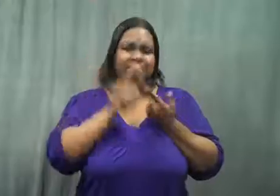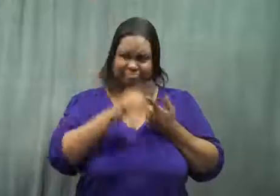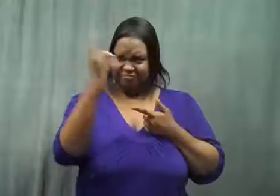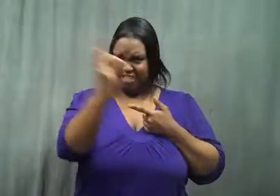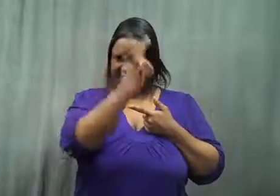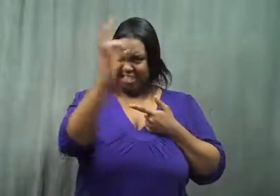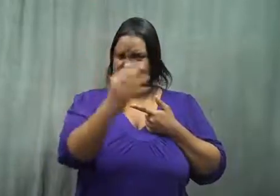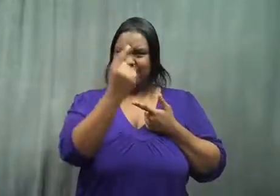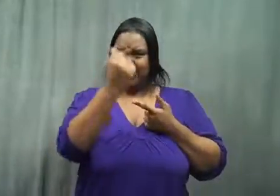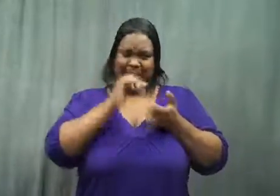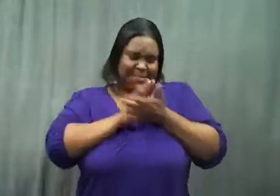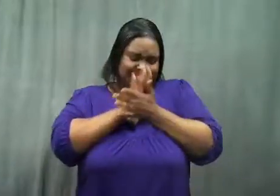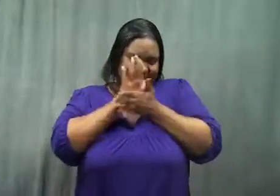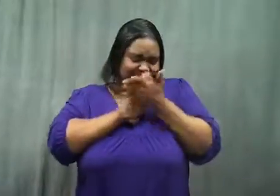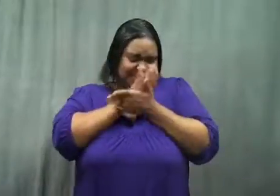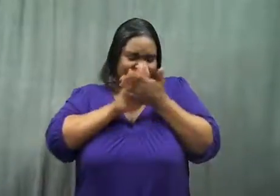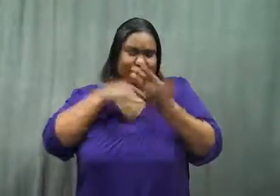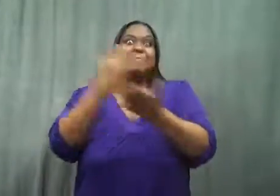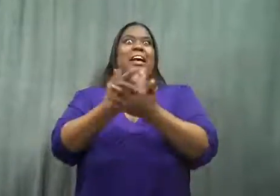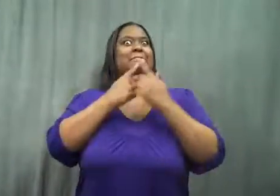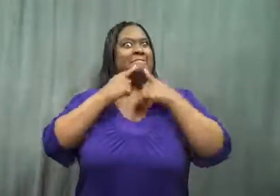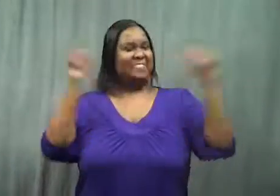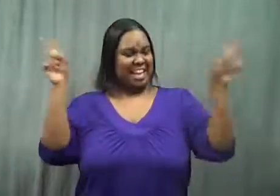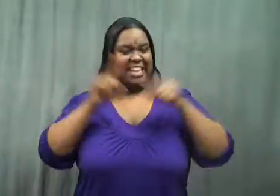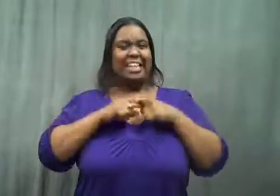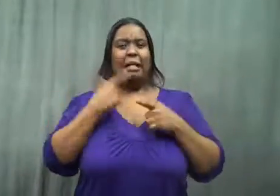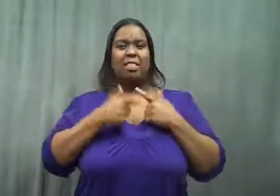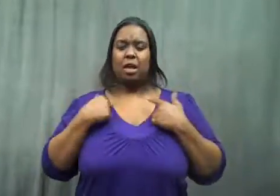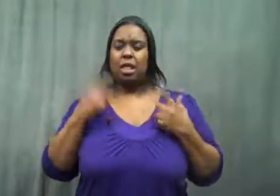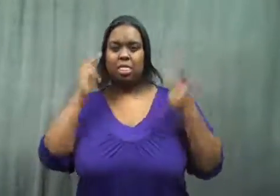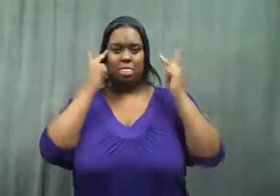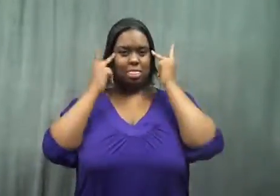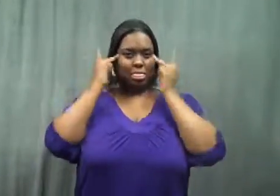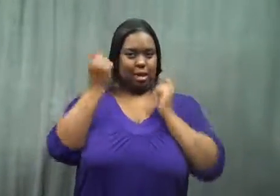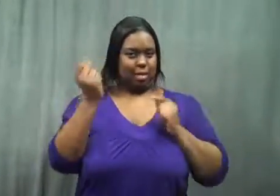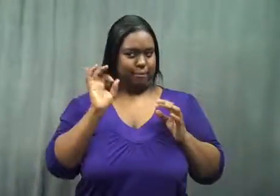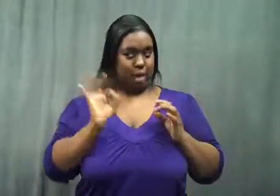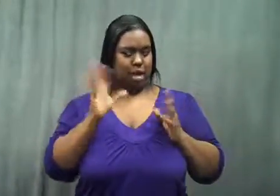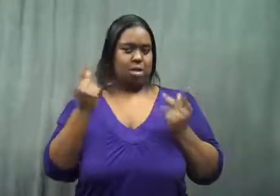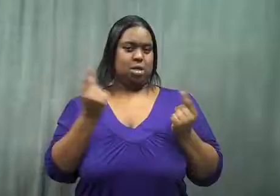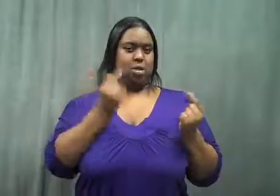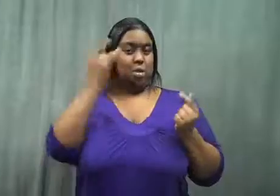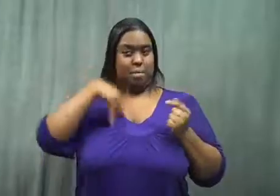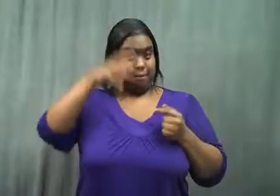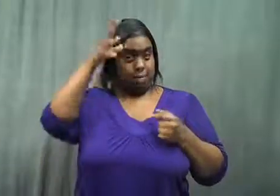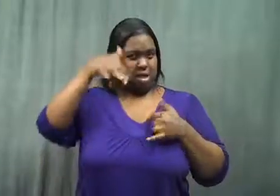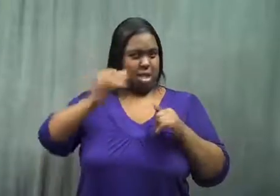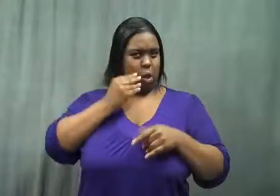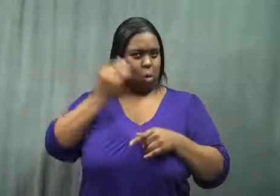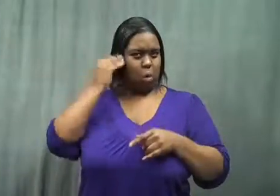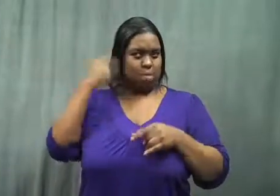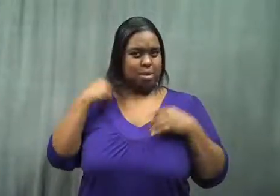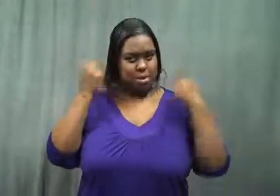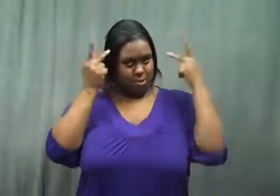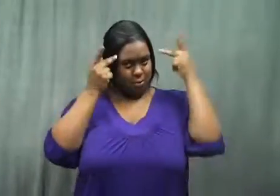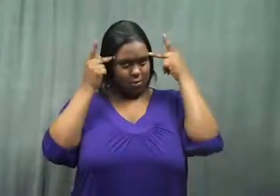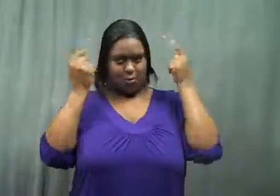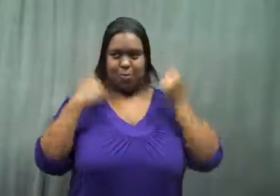Friday came, and I got home. I was worried because my dad was home.